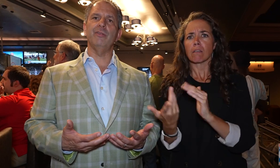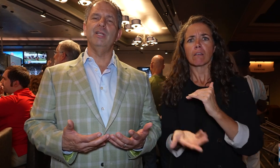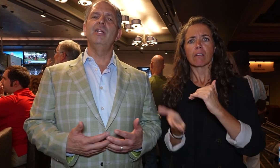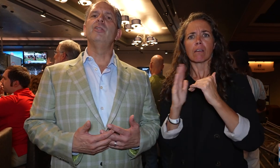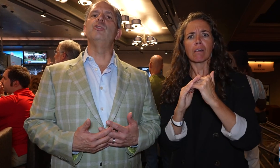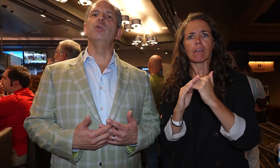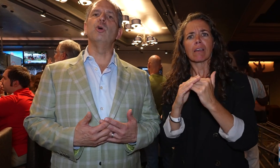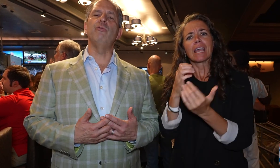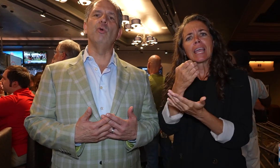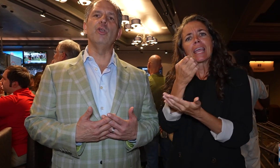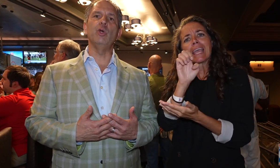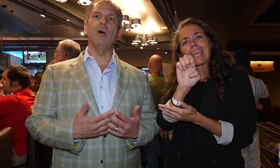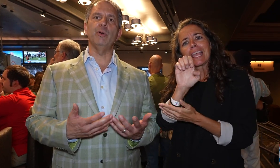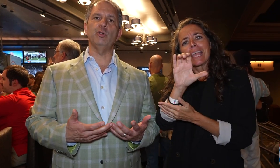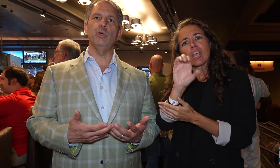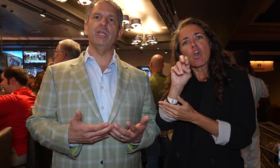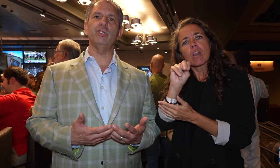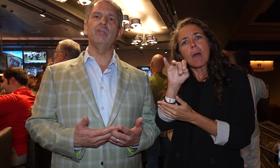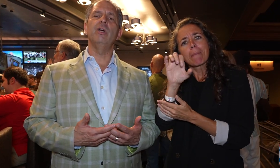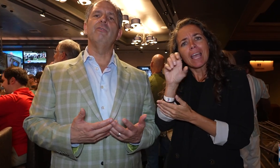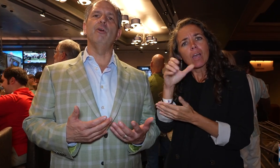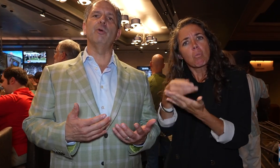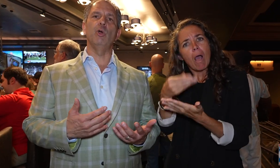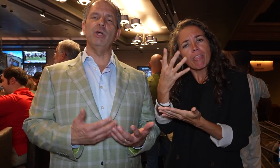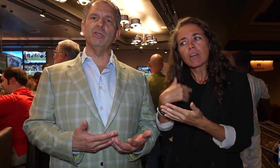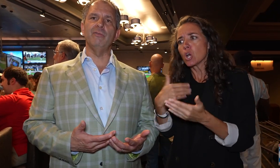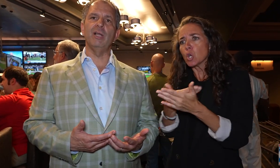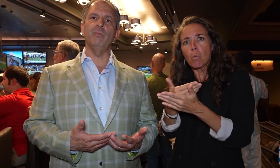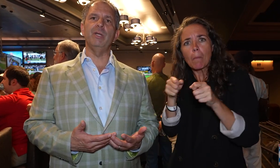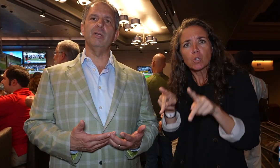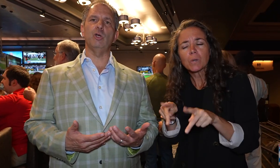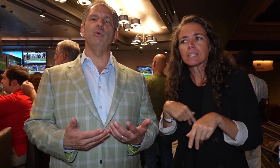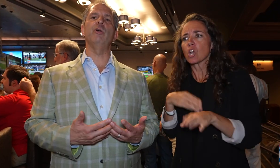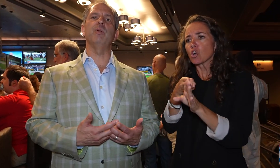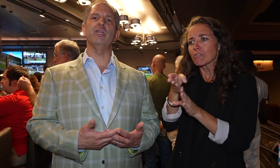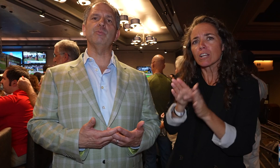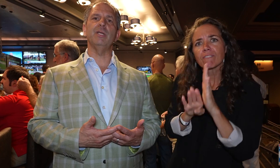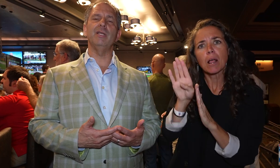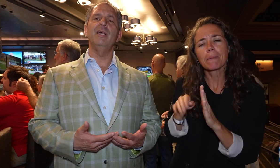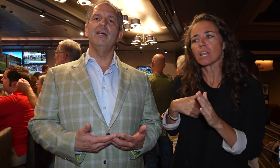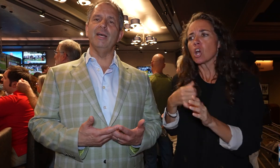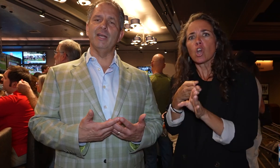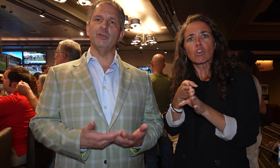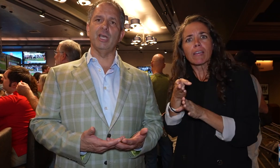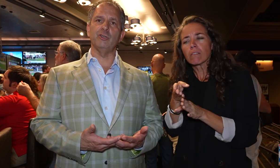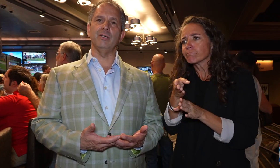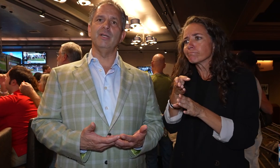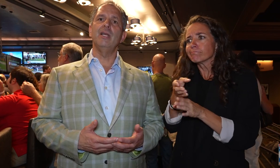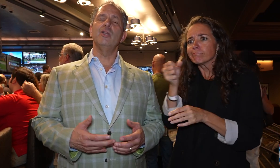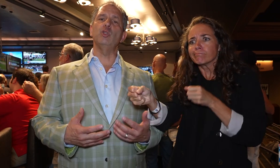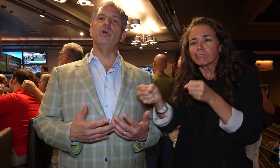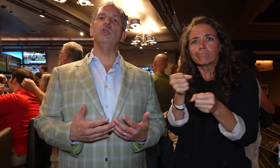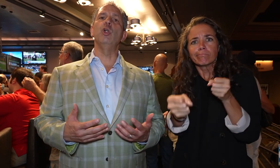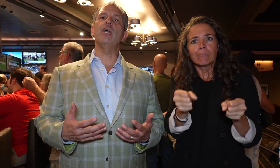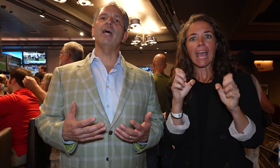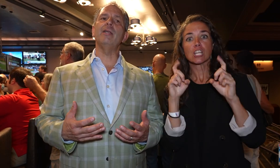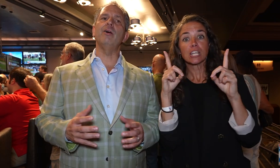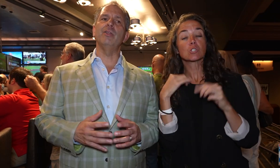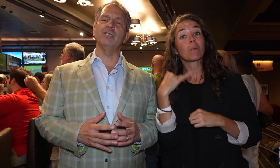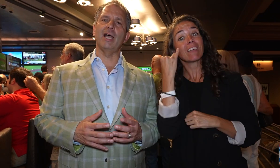increase their economic wealth? How do we create new opportunities? How do we help with career development, job placement, and education?